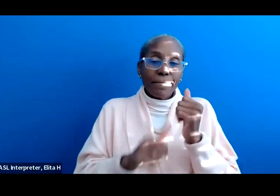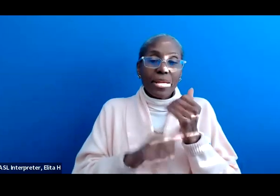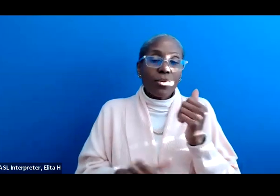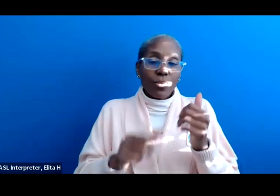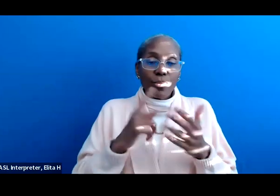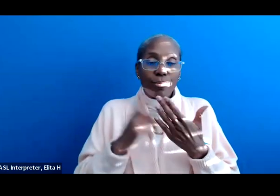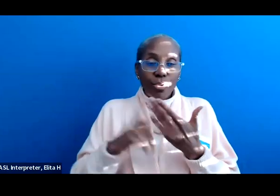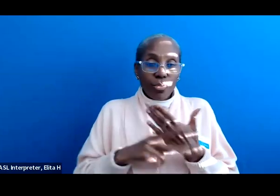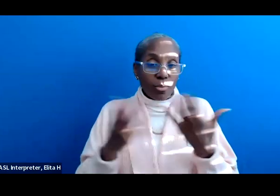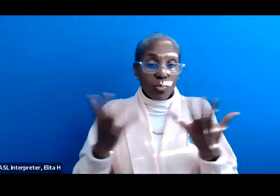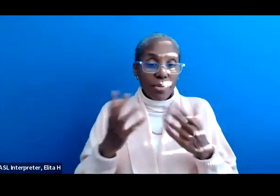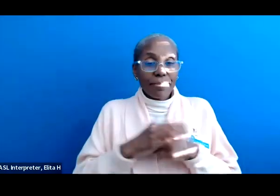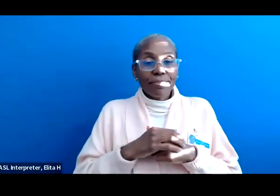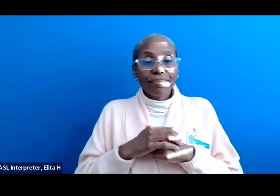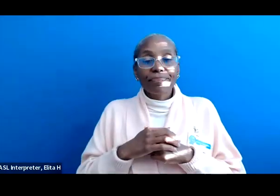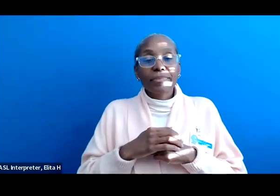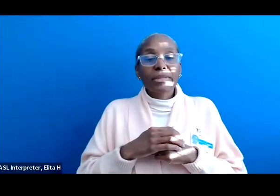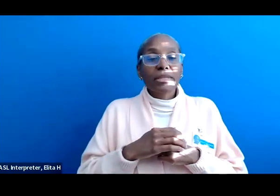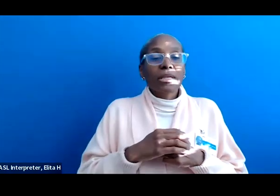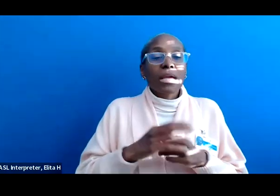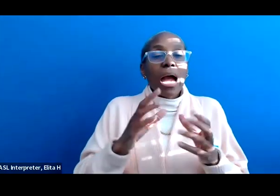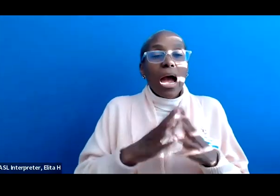The bowel programs are based on the completeness of the injury,